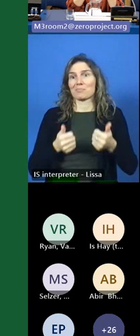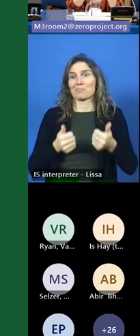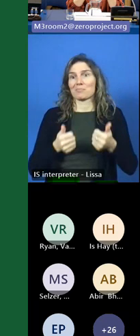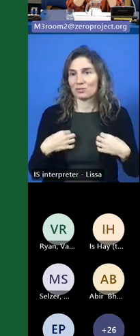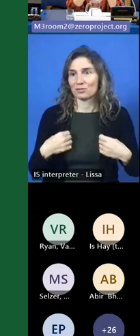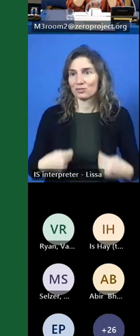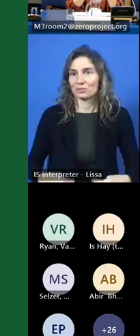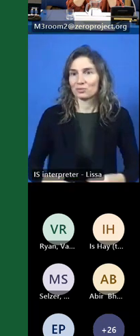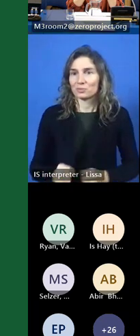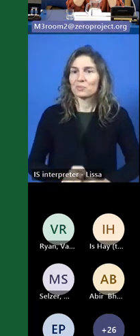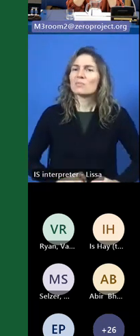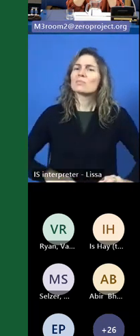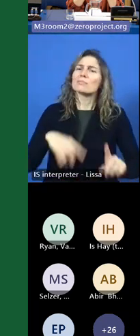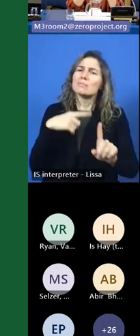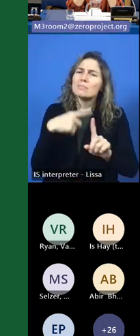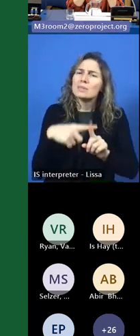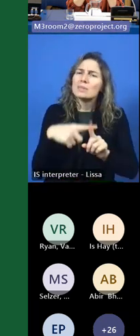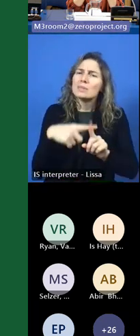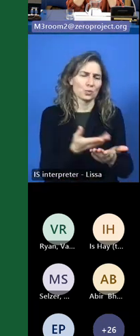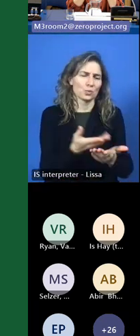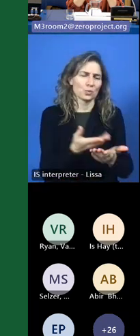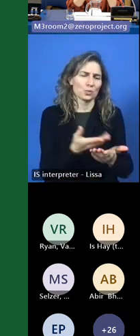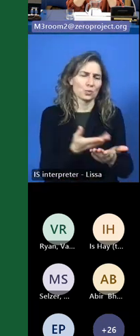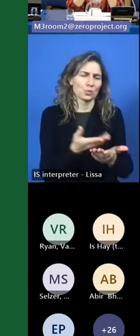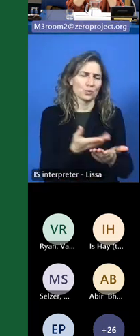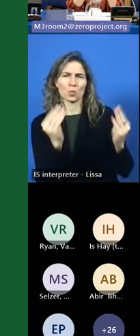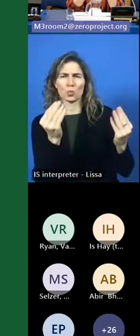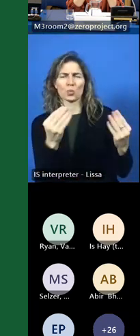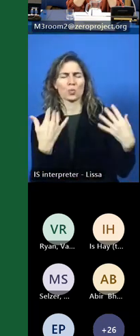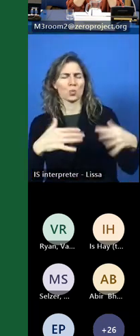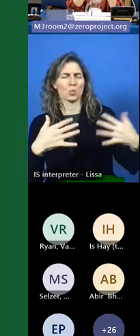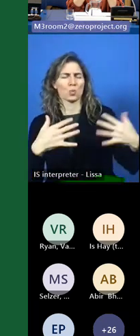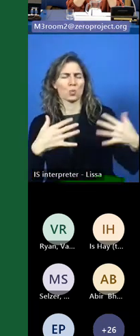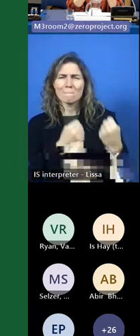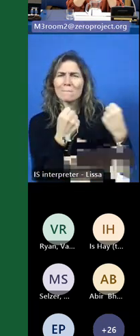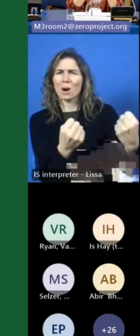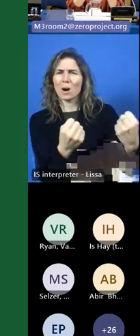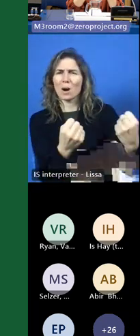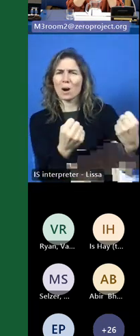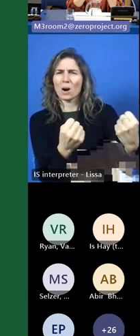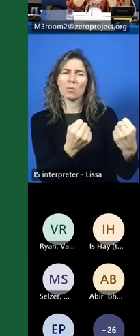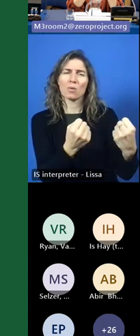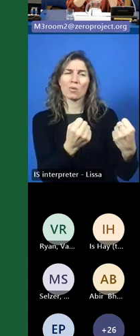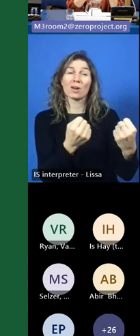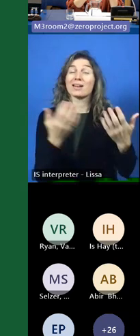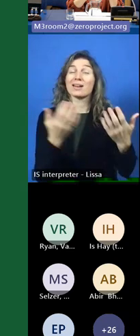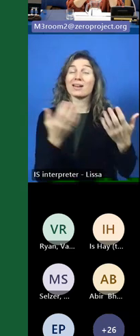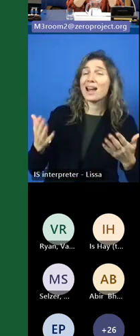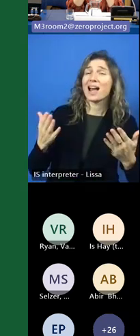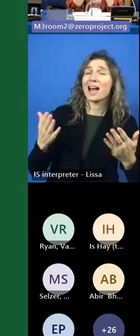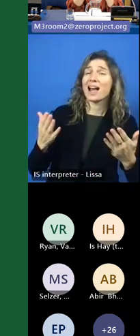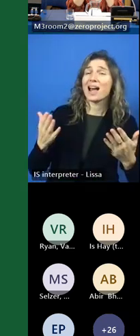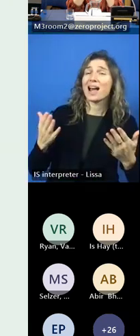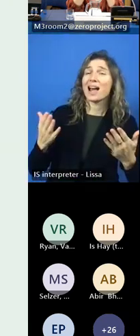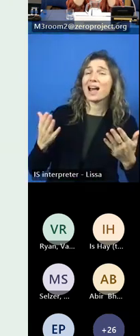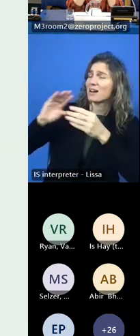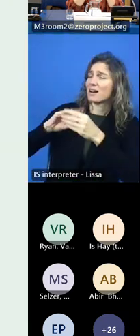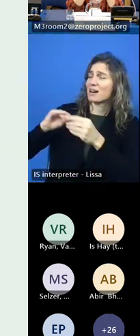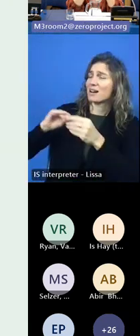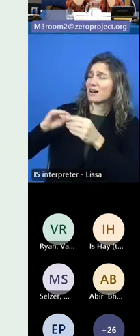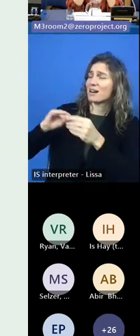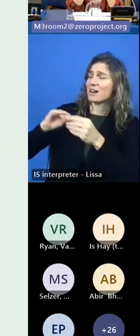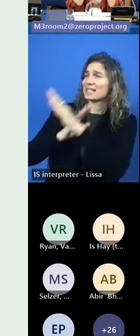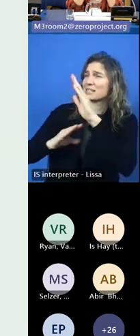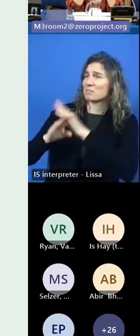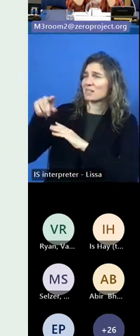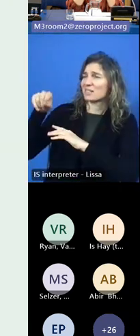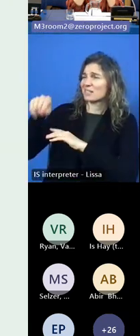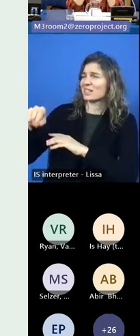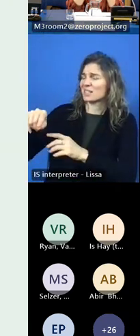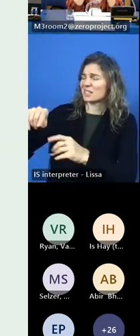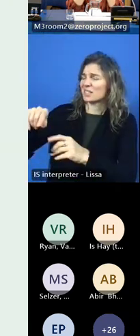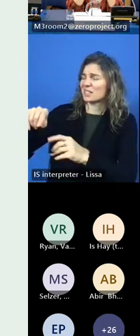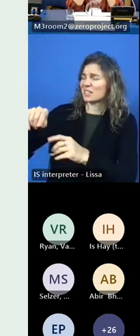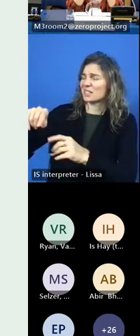youth to be able to change the narrative around disability and entrepreneurship. So with that,